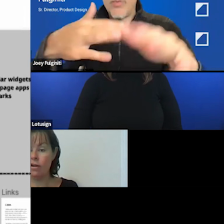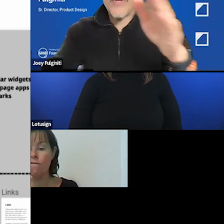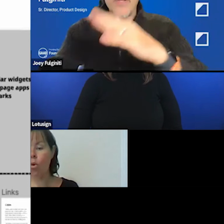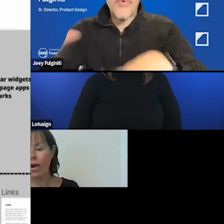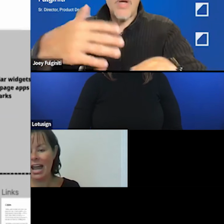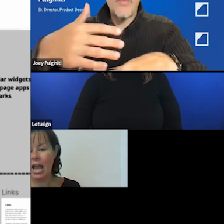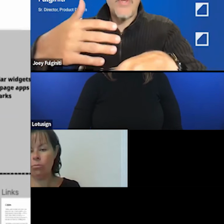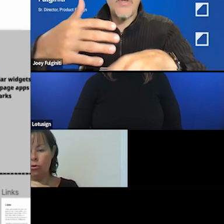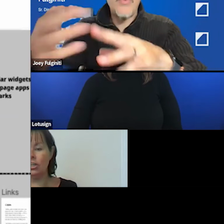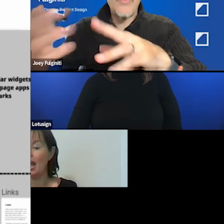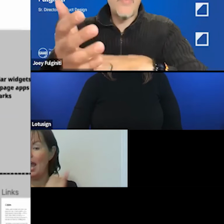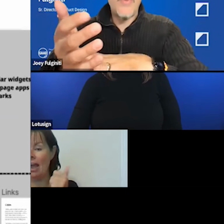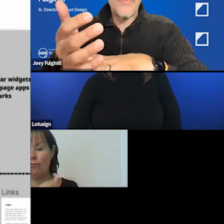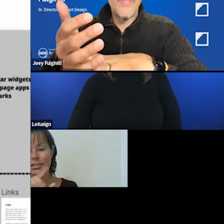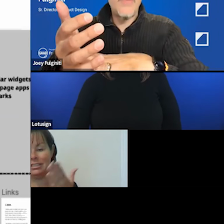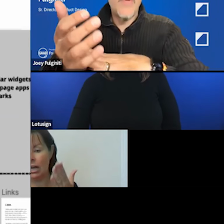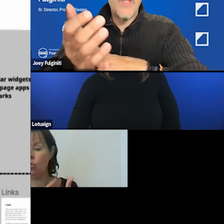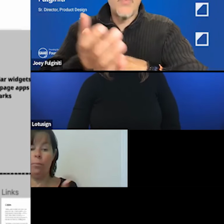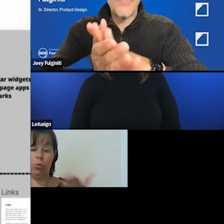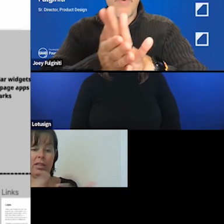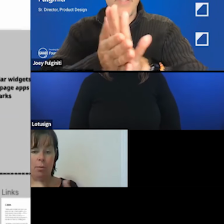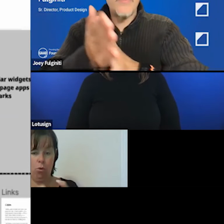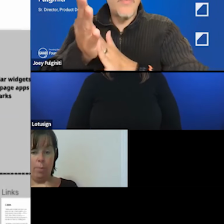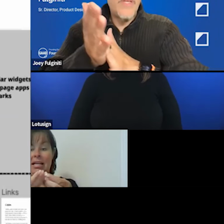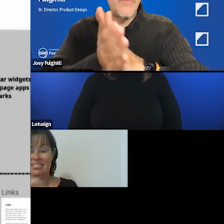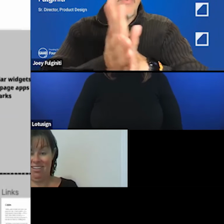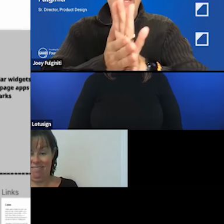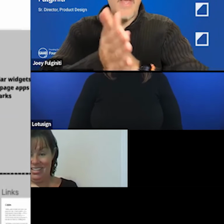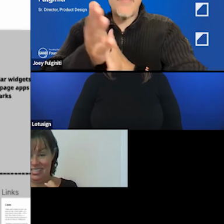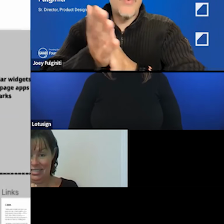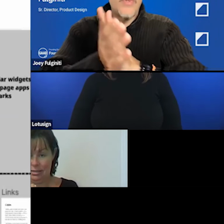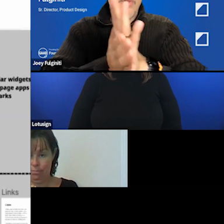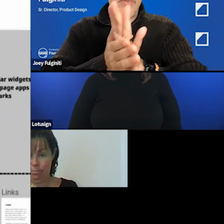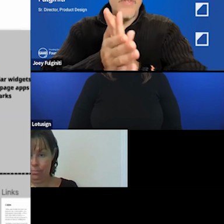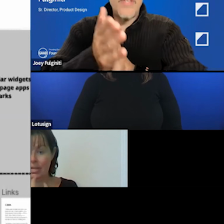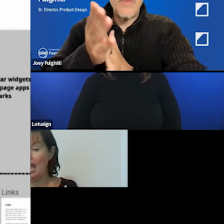bring their problems here we solve them as a team we invite the smes everyone learns and the team